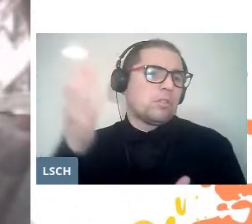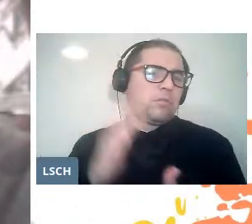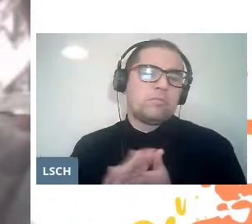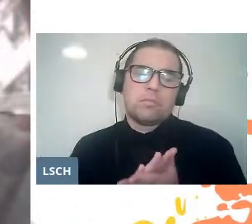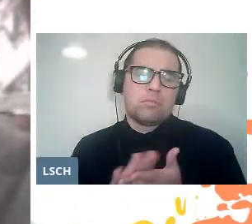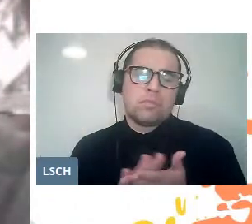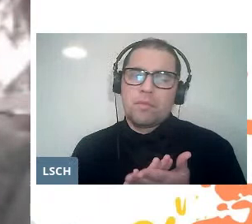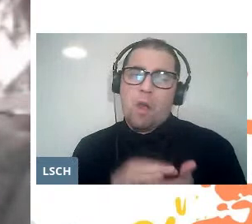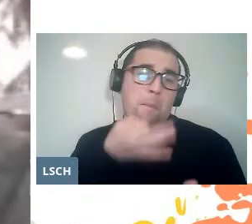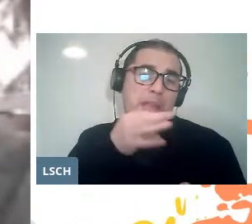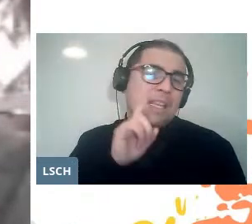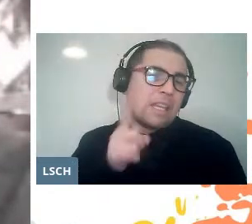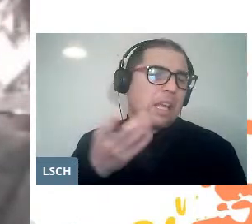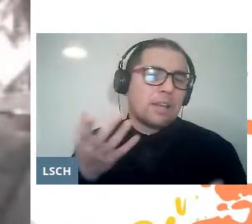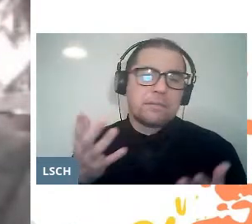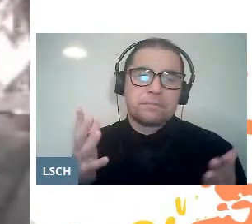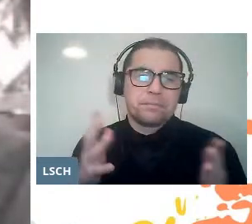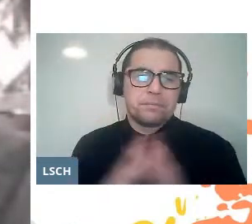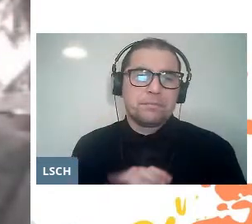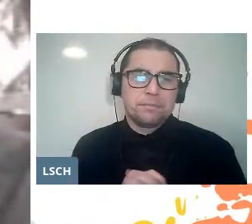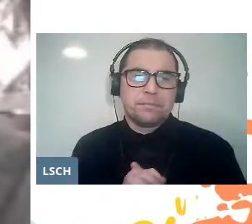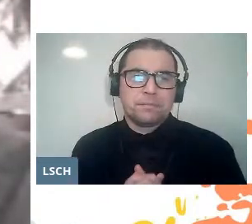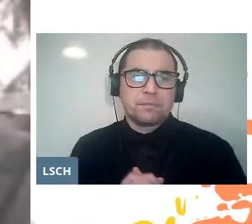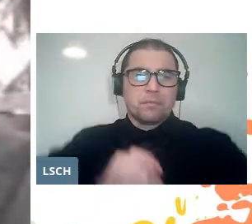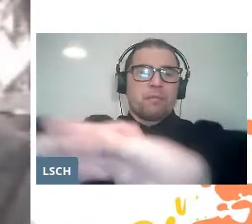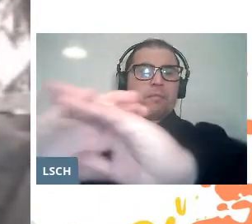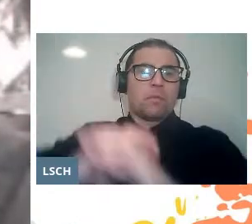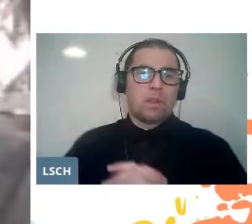in this period especially, I could name Felix Mendelssohn,